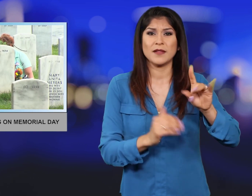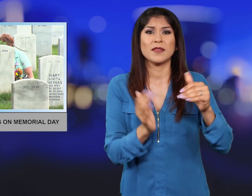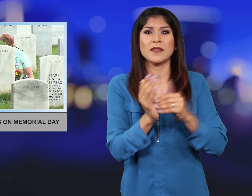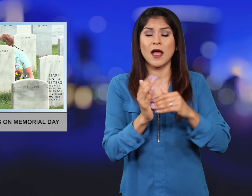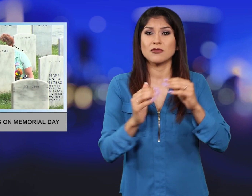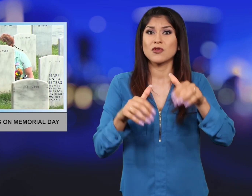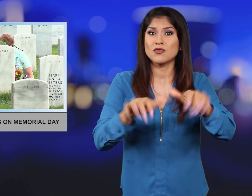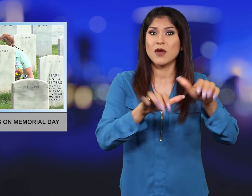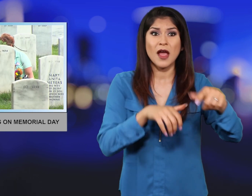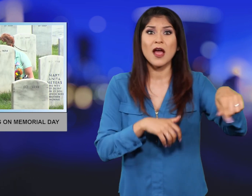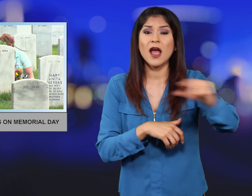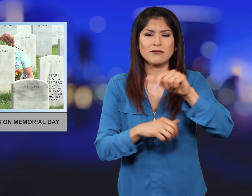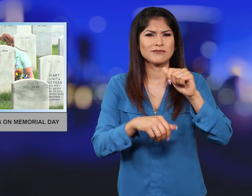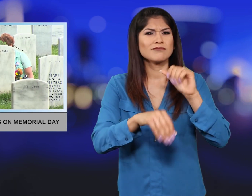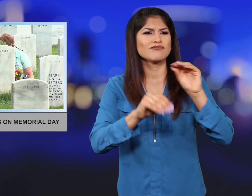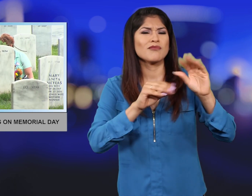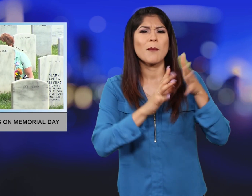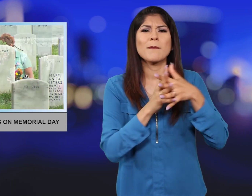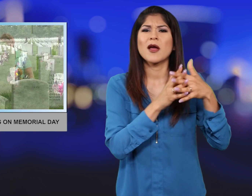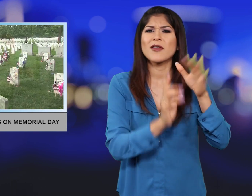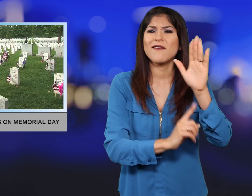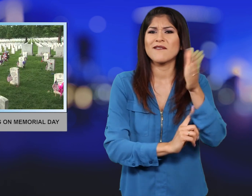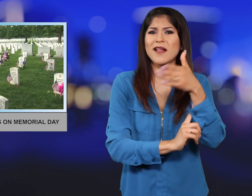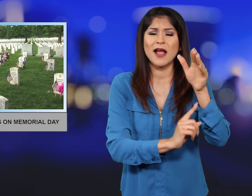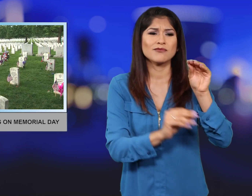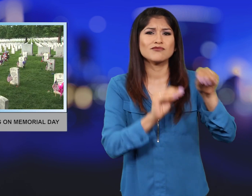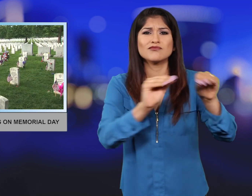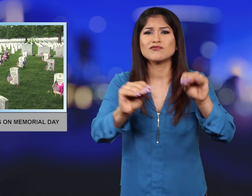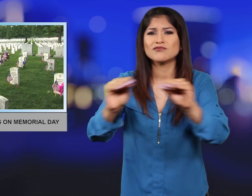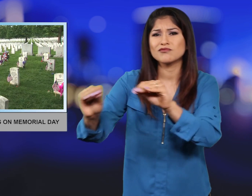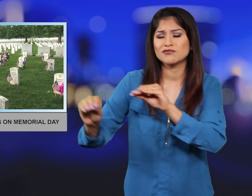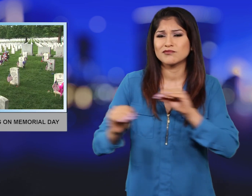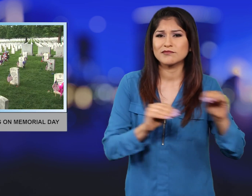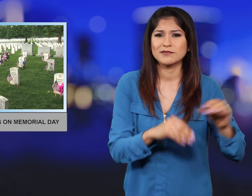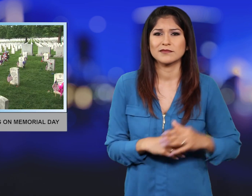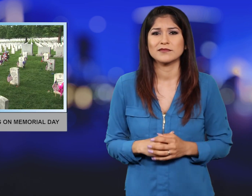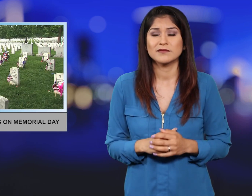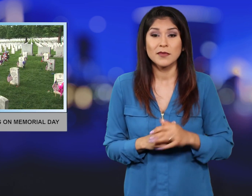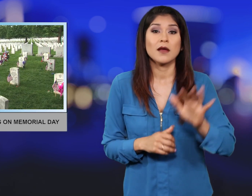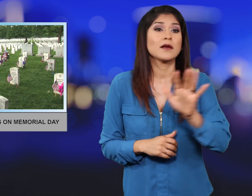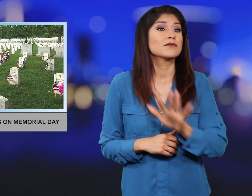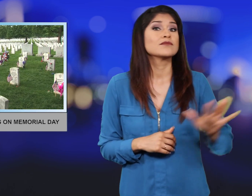gravesites at both Arlington National Cemetery and the Airman's Home National Cemetery.